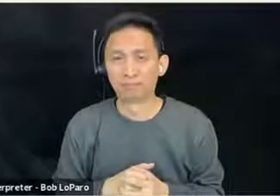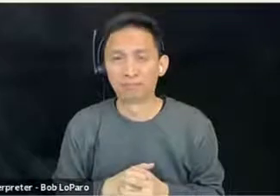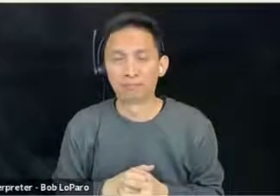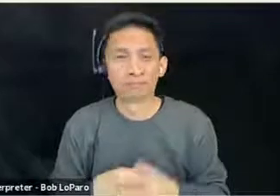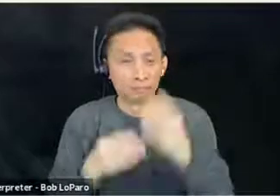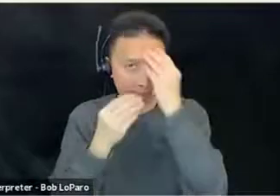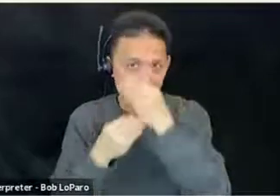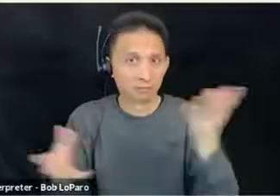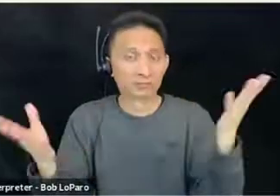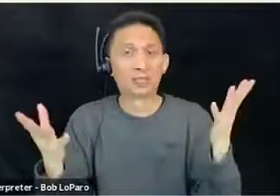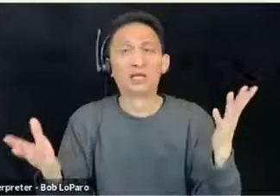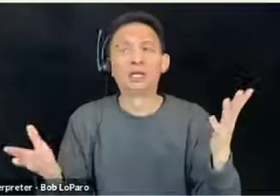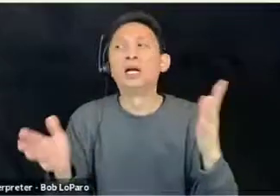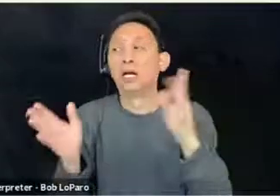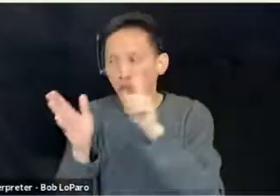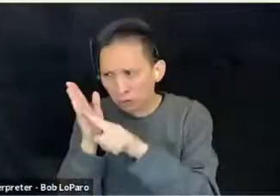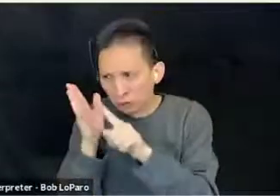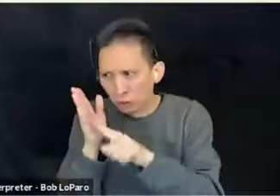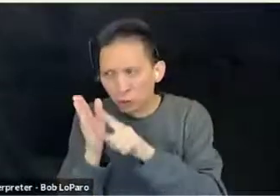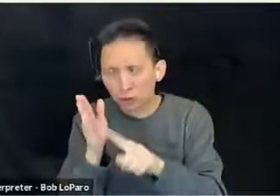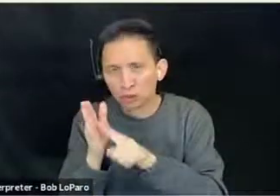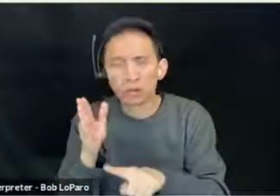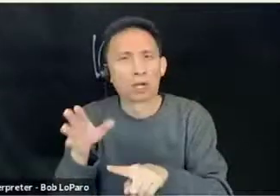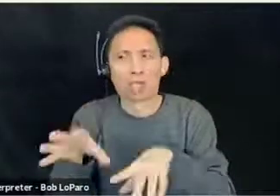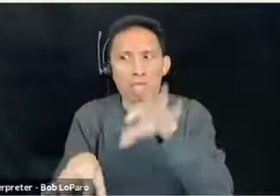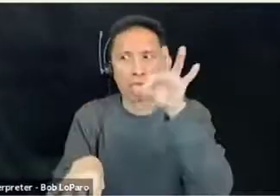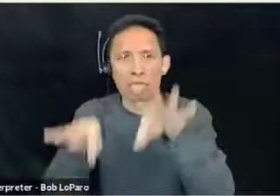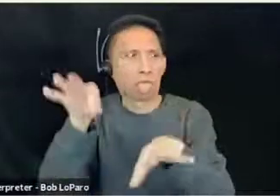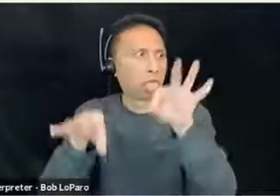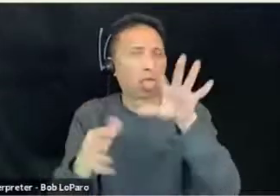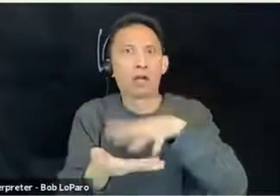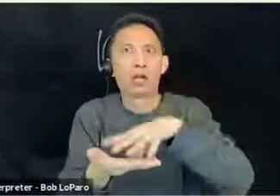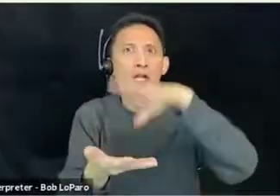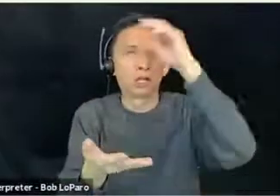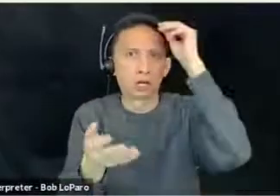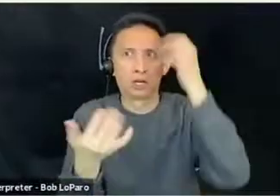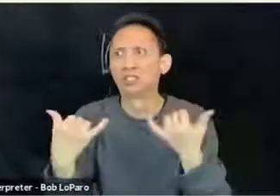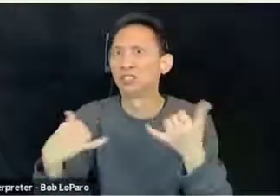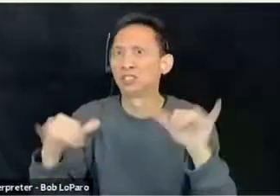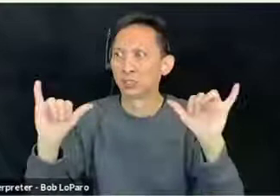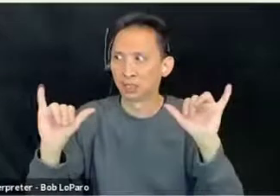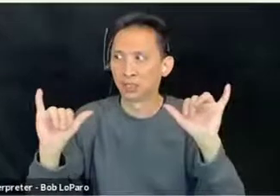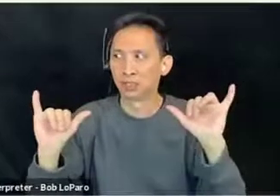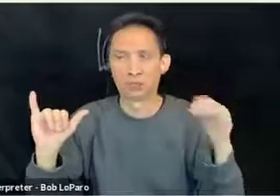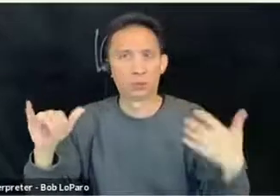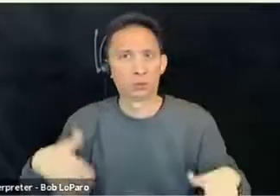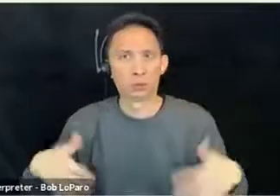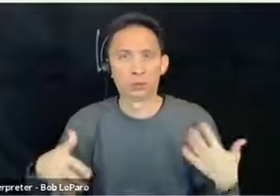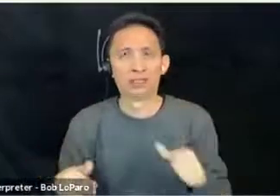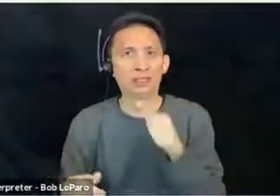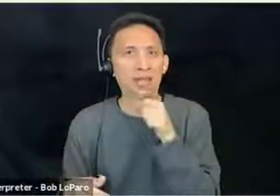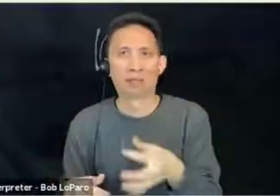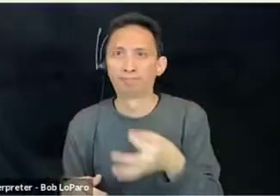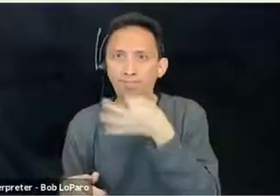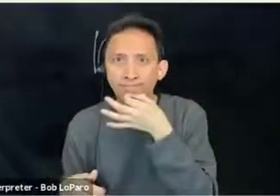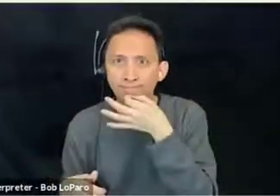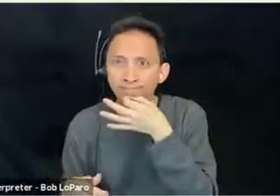so much about peroxisomal disorders. We are still learning what some of the symptoms are